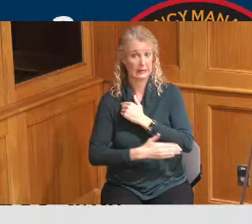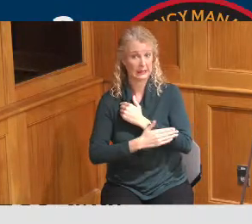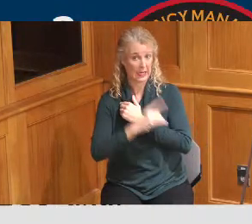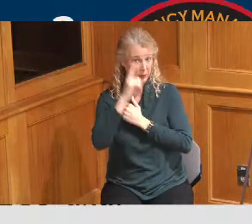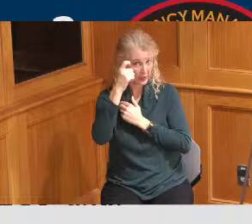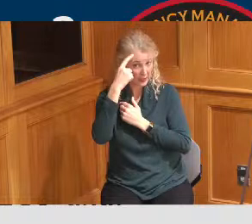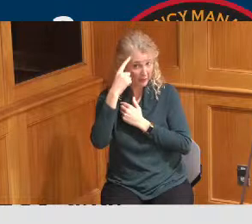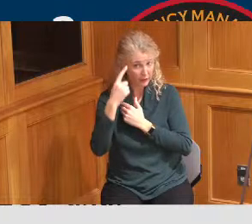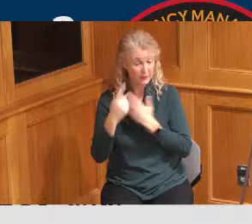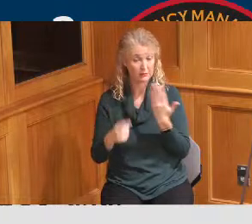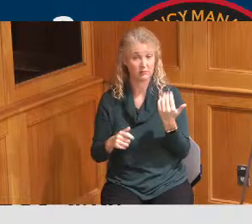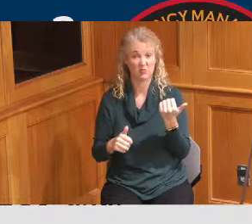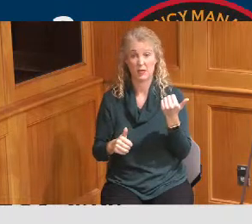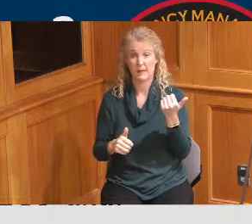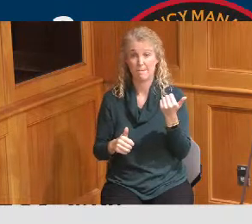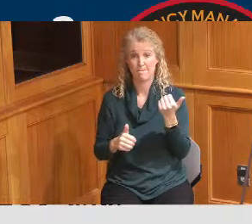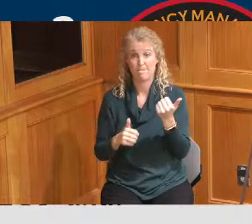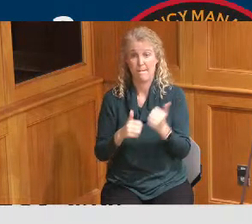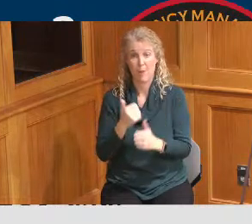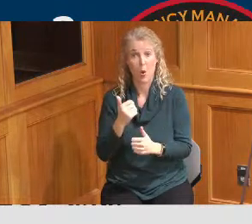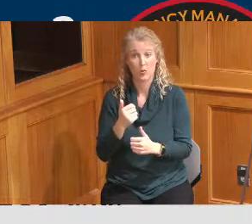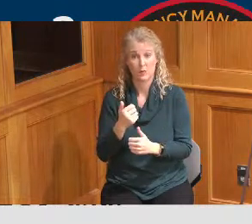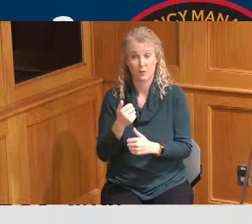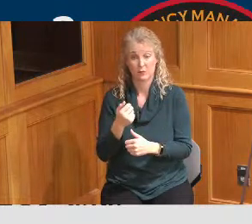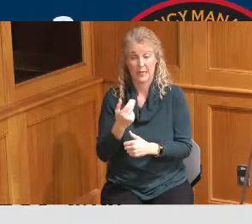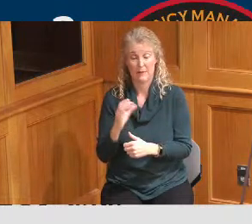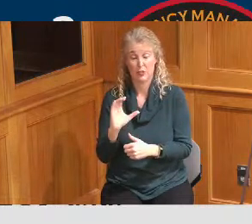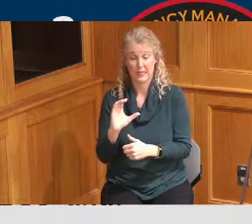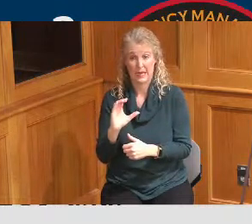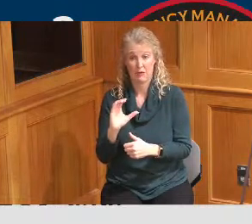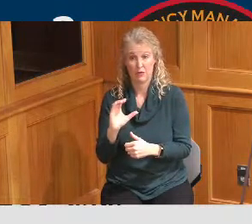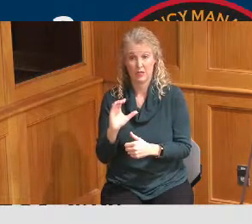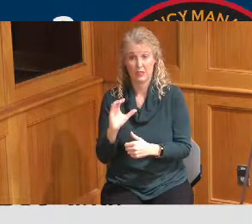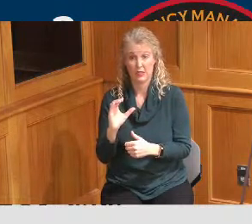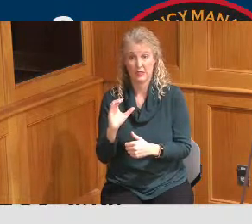Hamilton County is incorporated into somewhere unlike having an unincorporated part like a lot